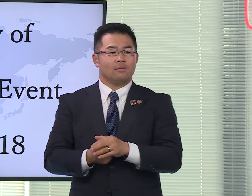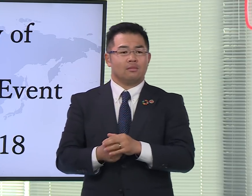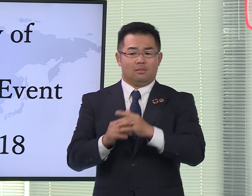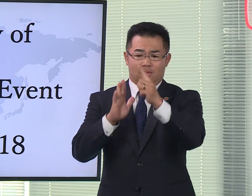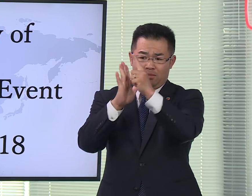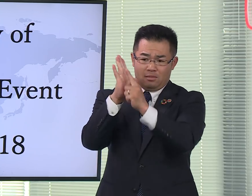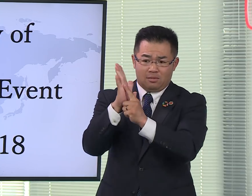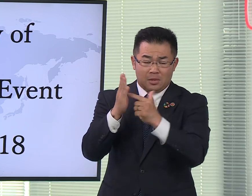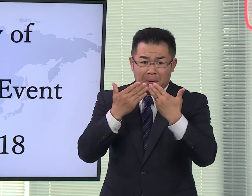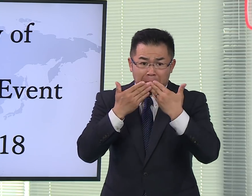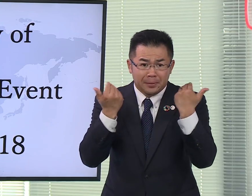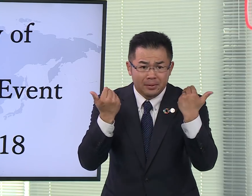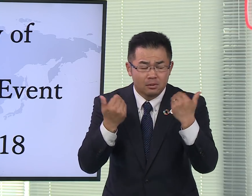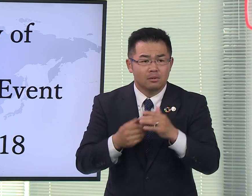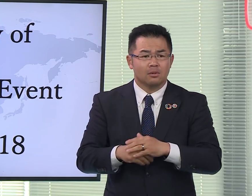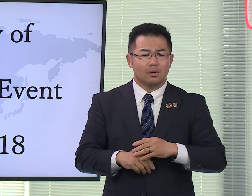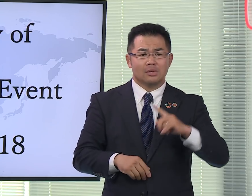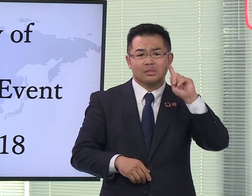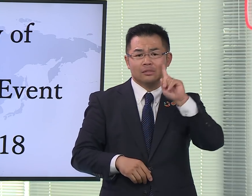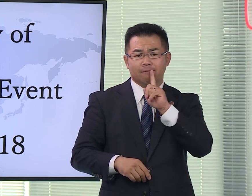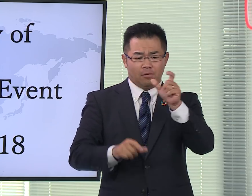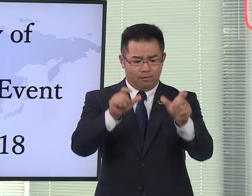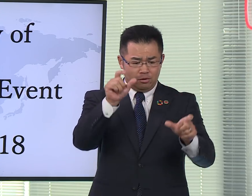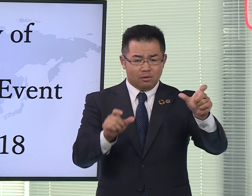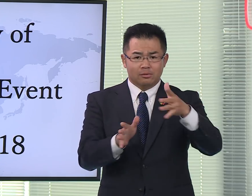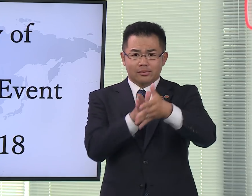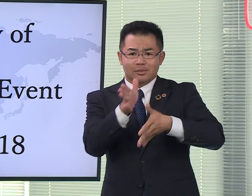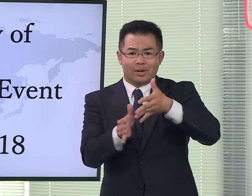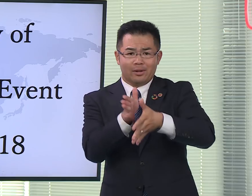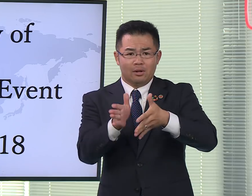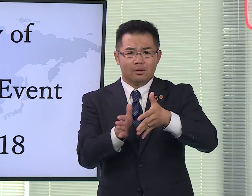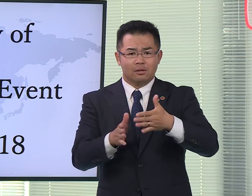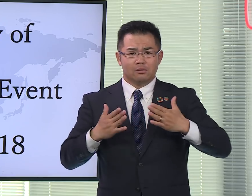there should be a legislation recognizing sign language and we do hope